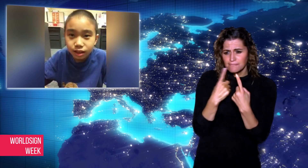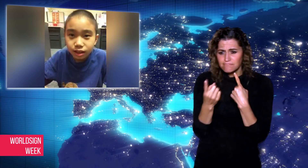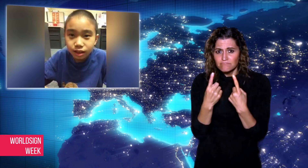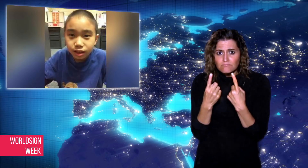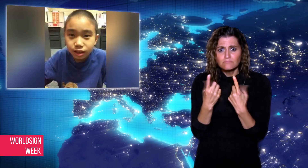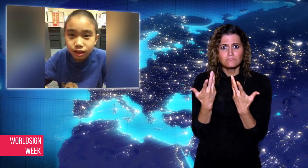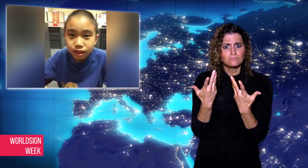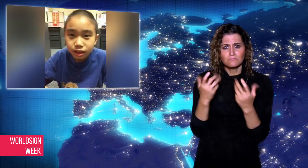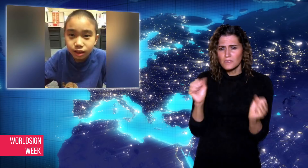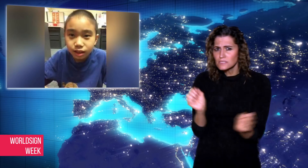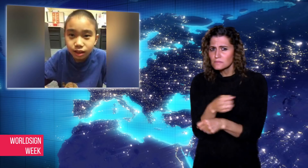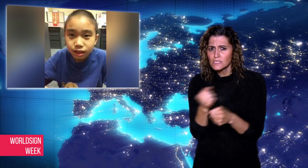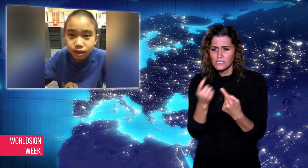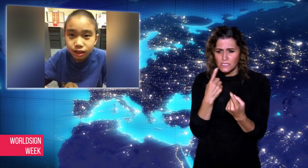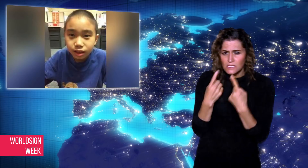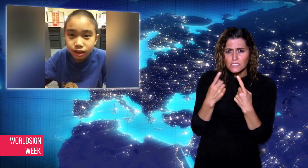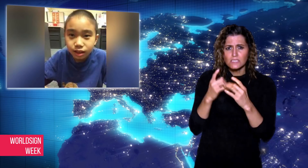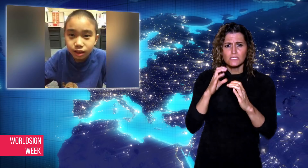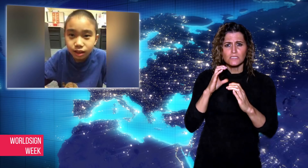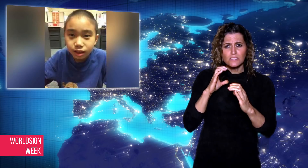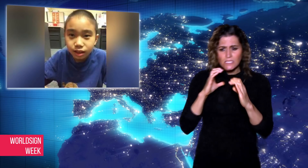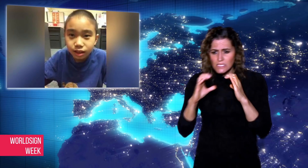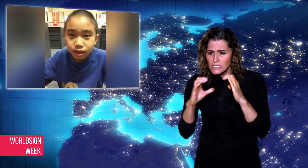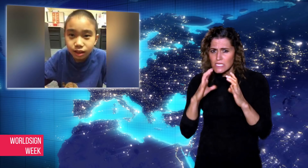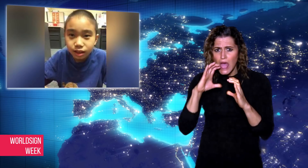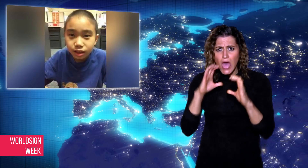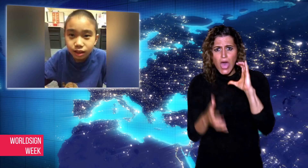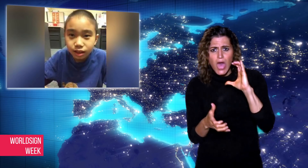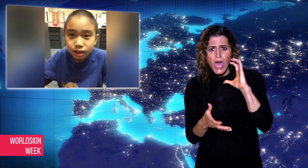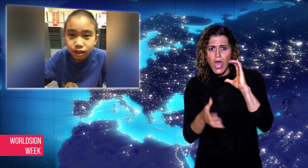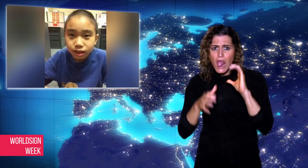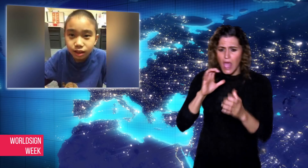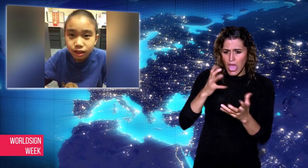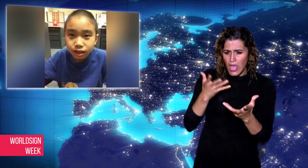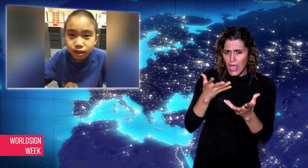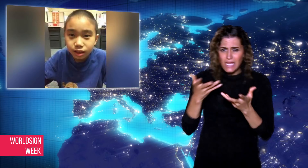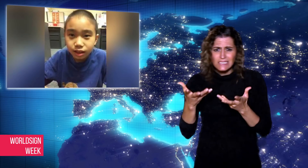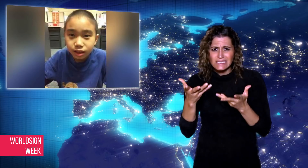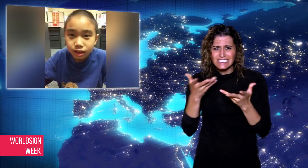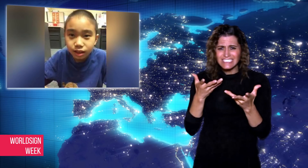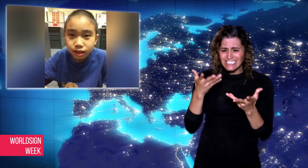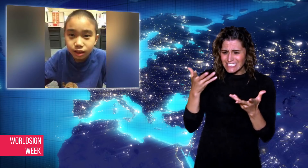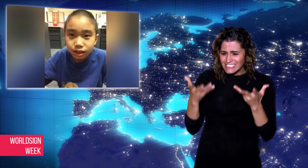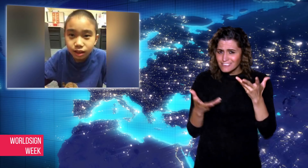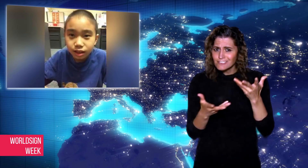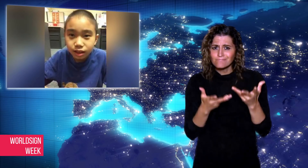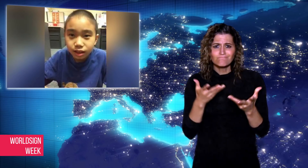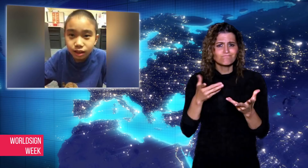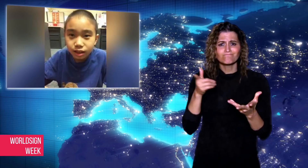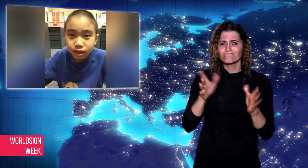four days to identify the boy after